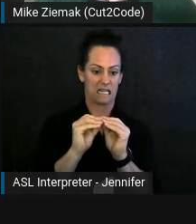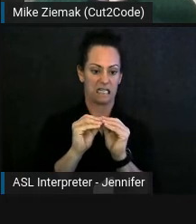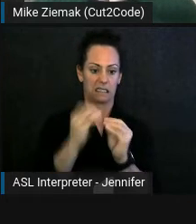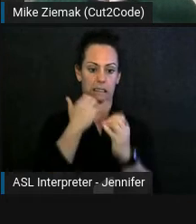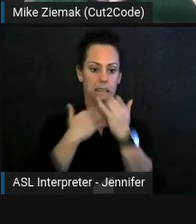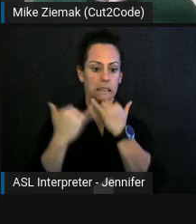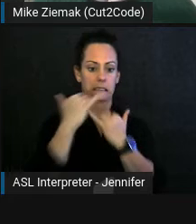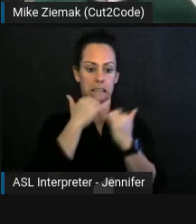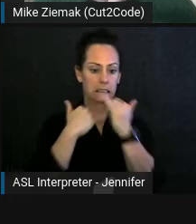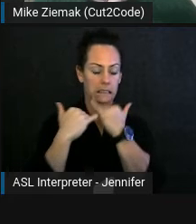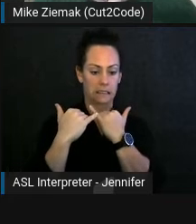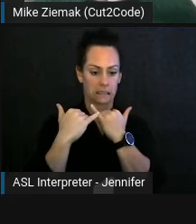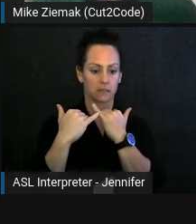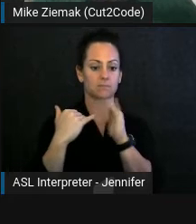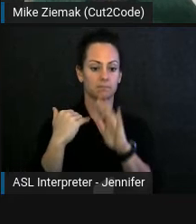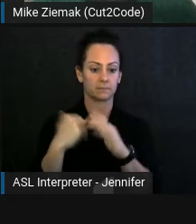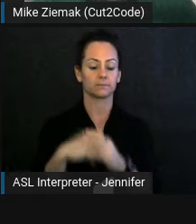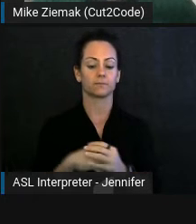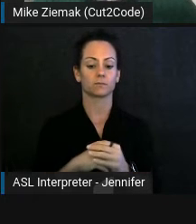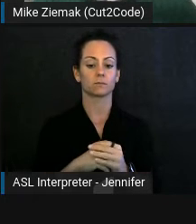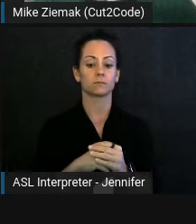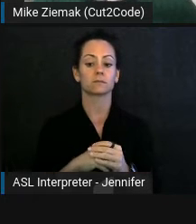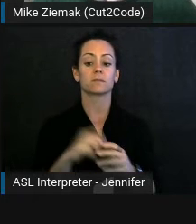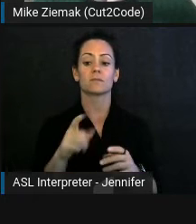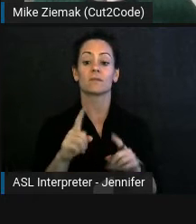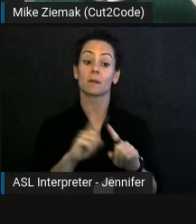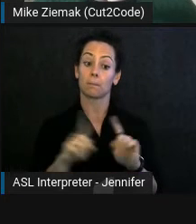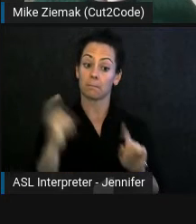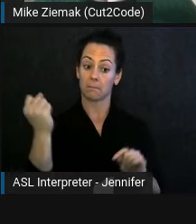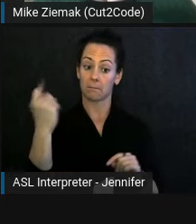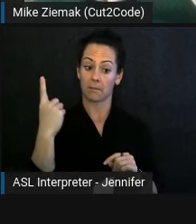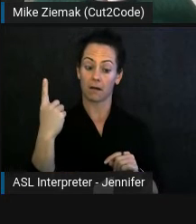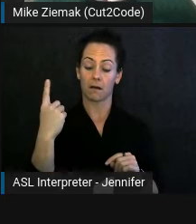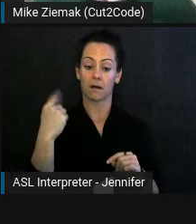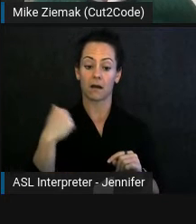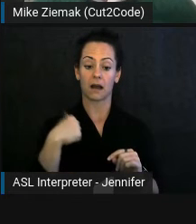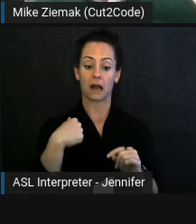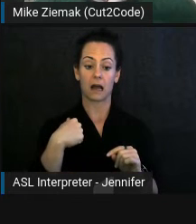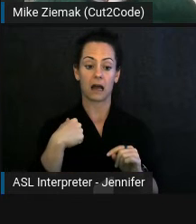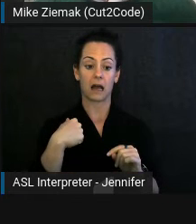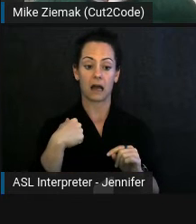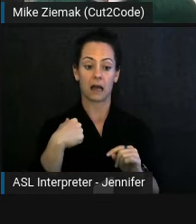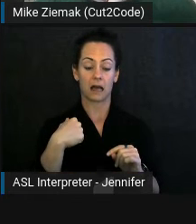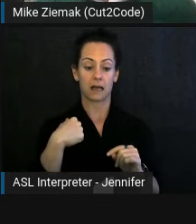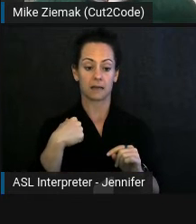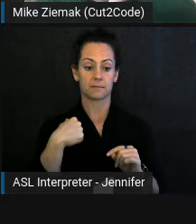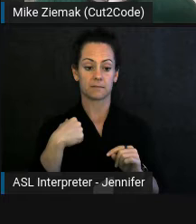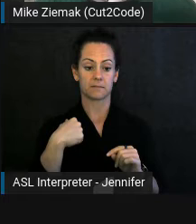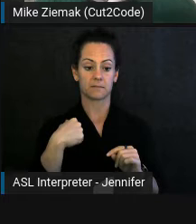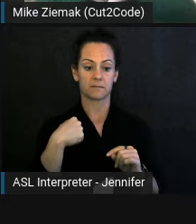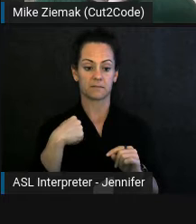just the Gutenberg editor. I can't say that I've had a vast experience with heavyweight builders